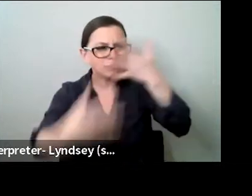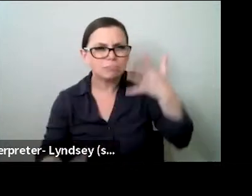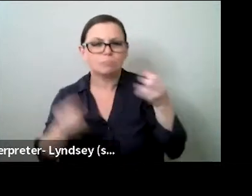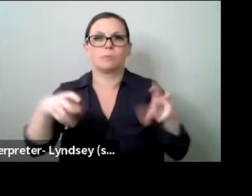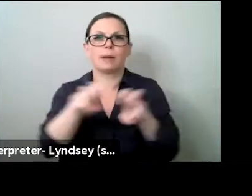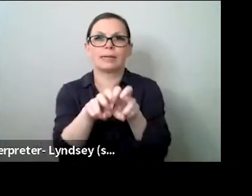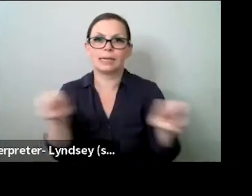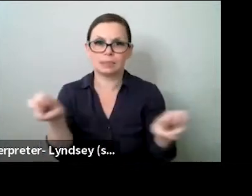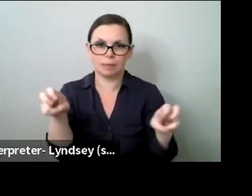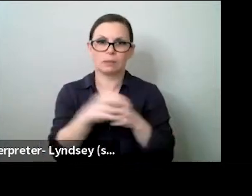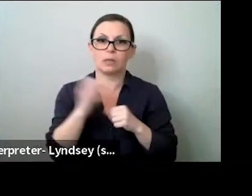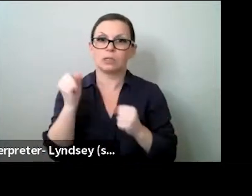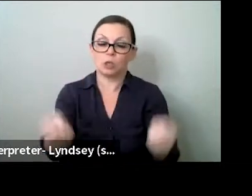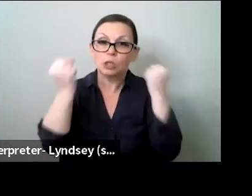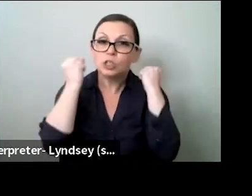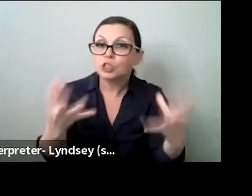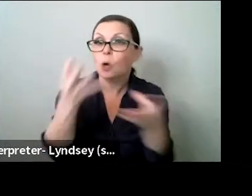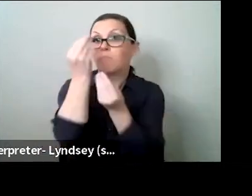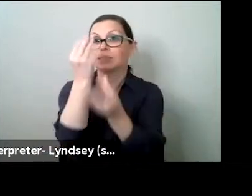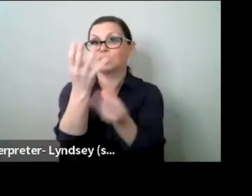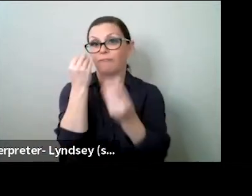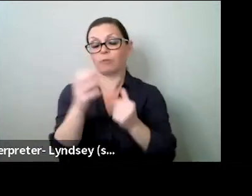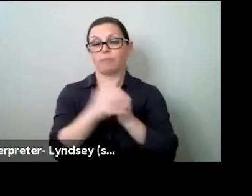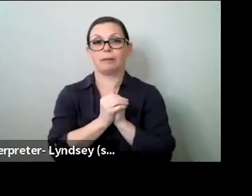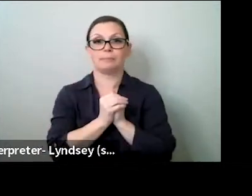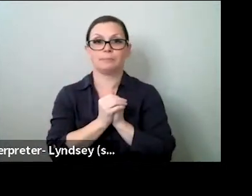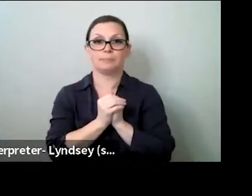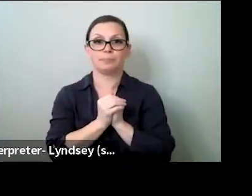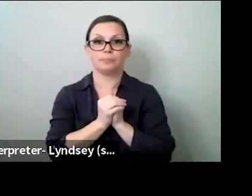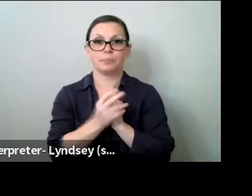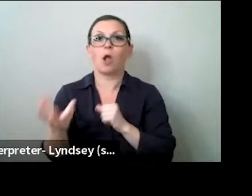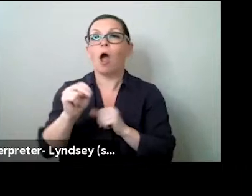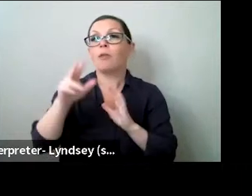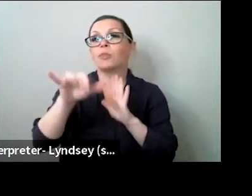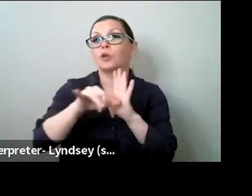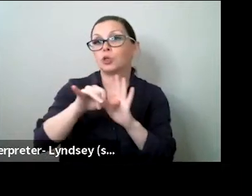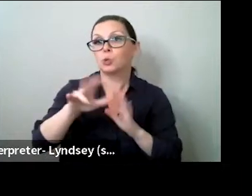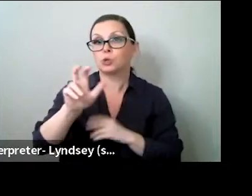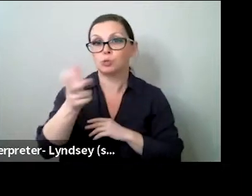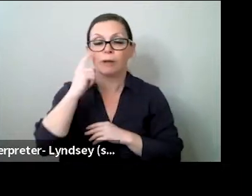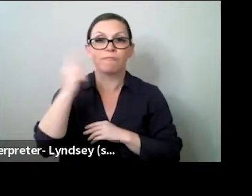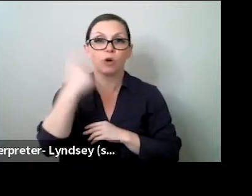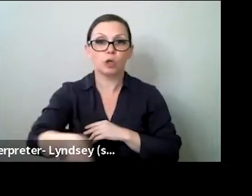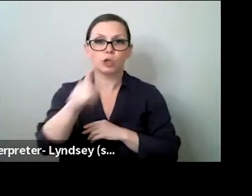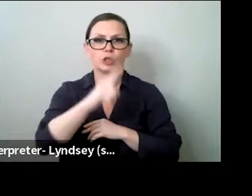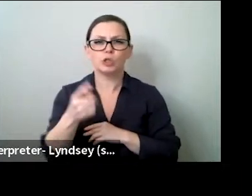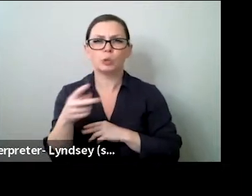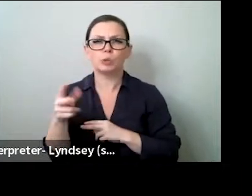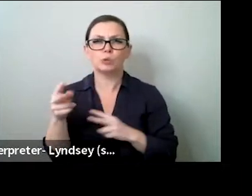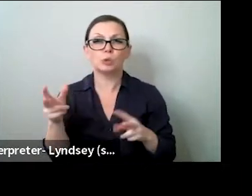So there is so much information on our YouTube channel for you to discern for free.